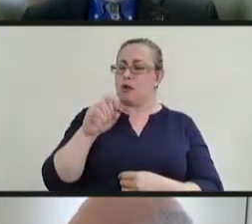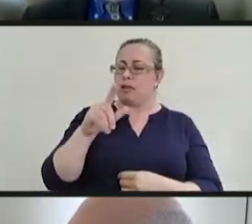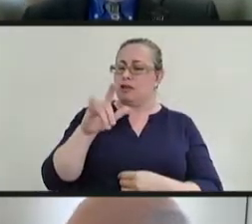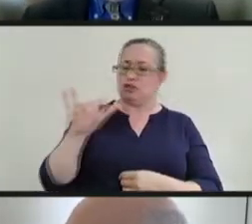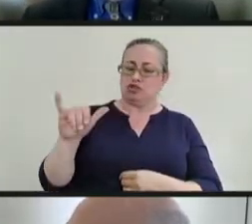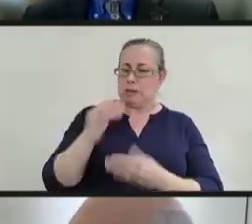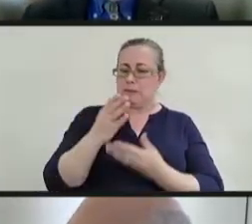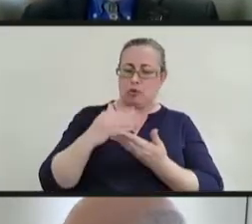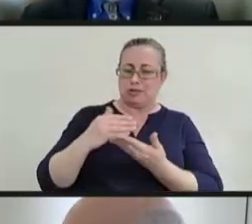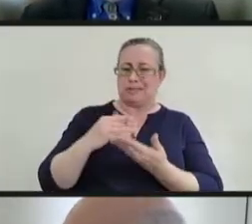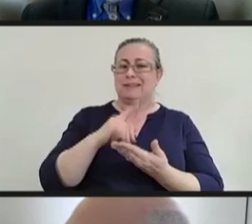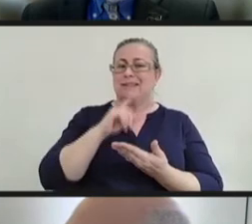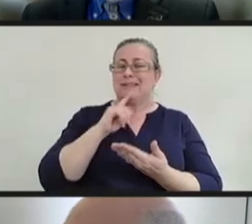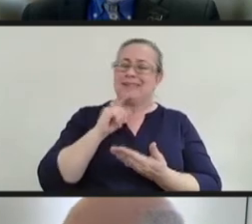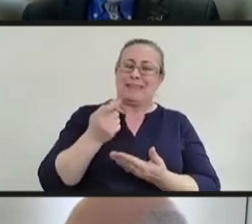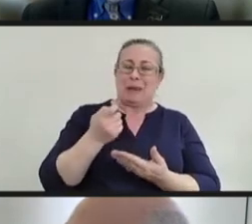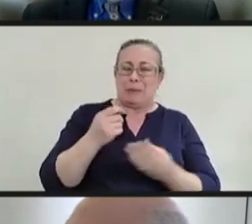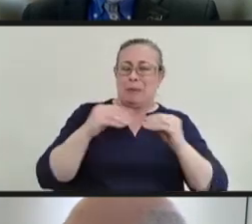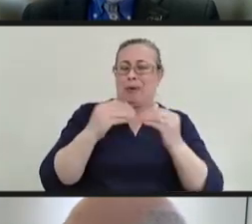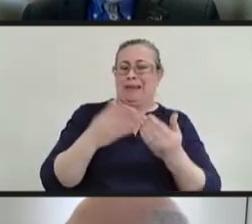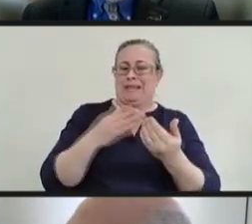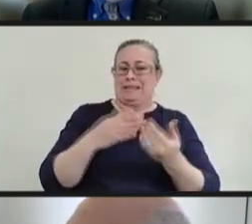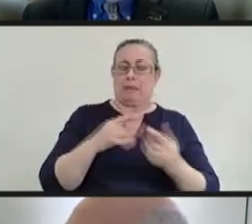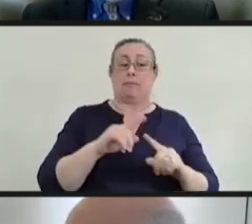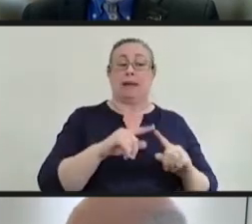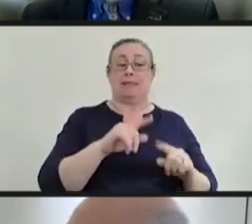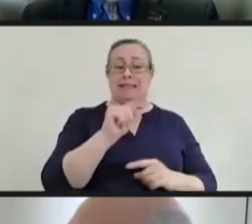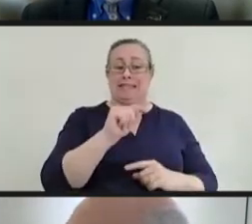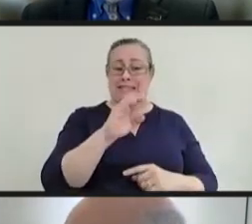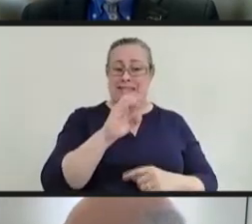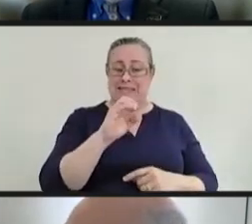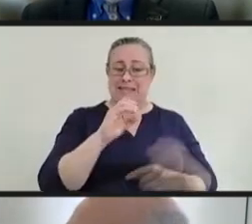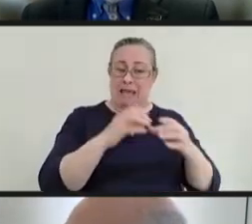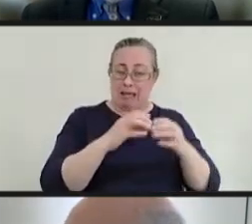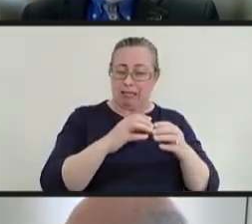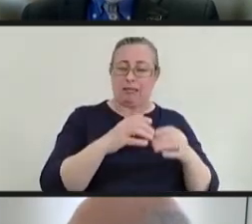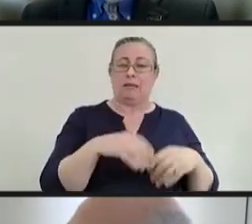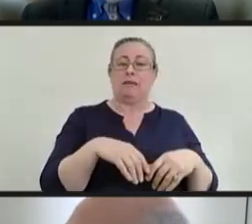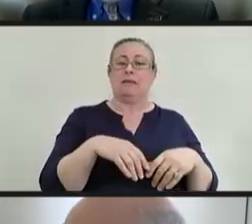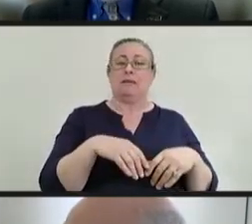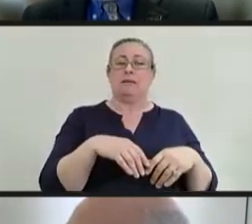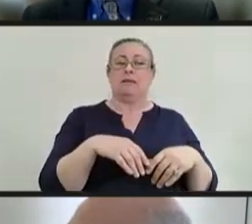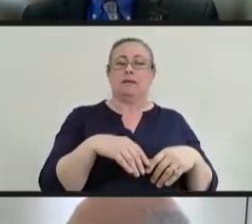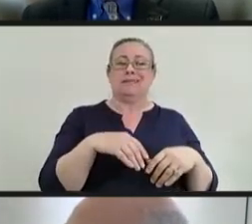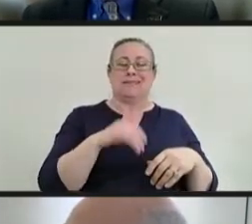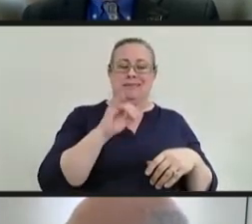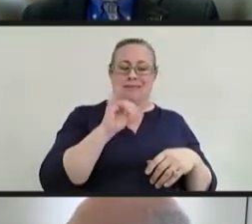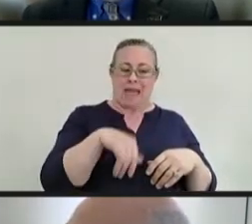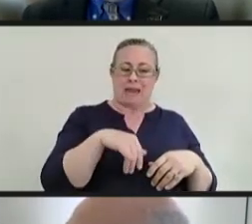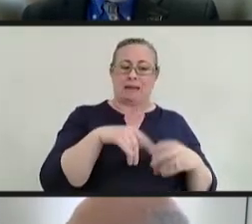high throughput. It's the T cell side of the house and the durability that we often don't